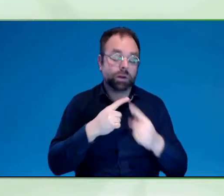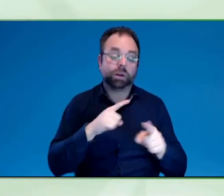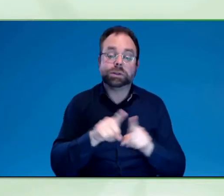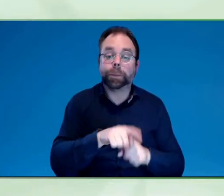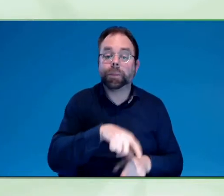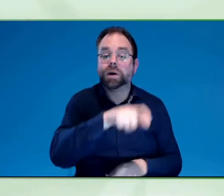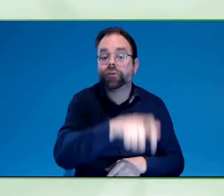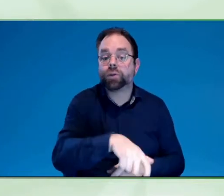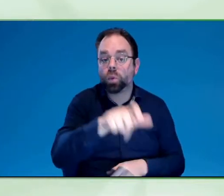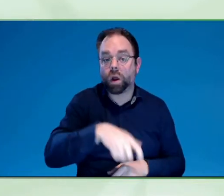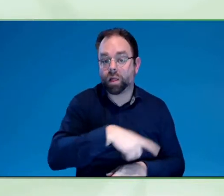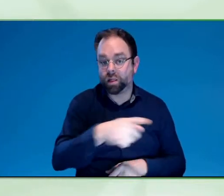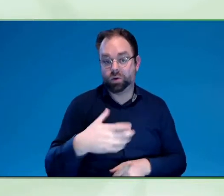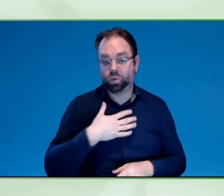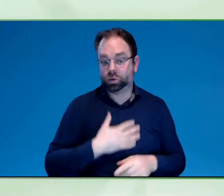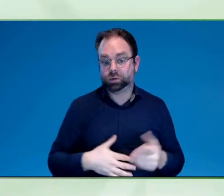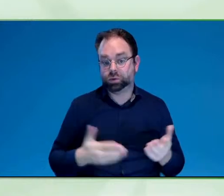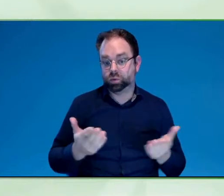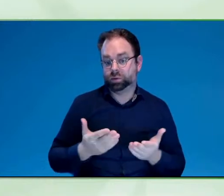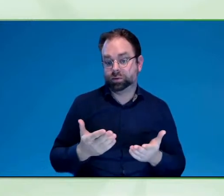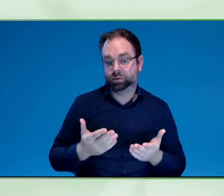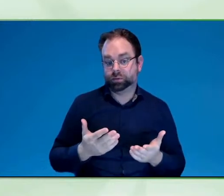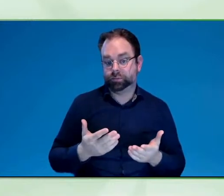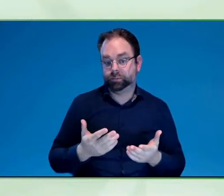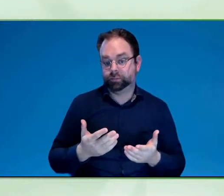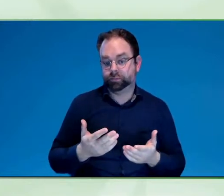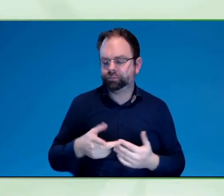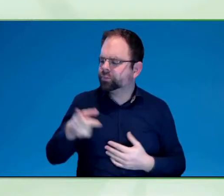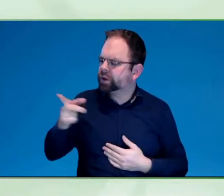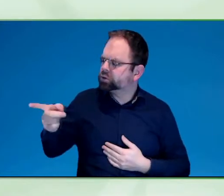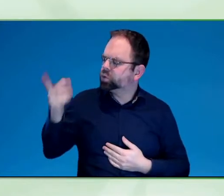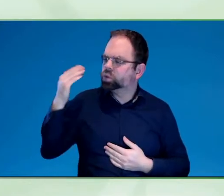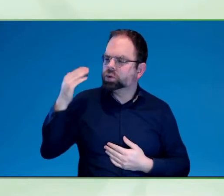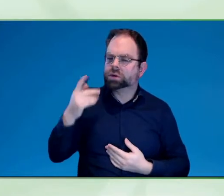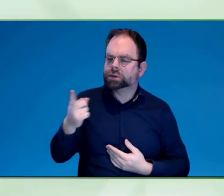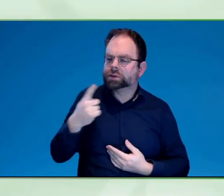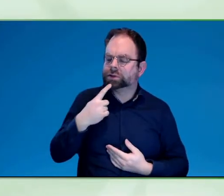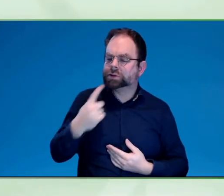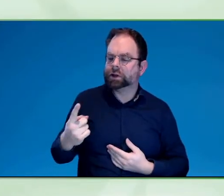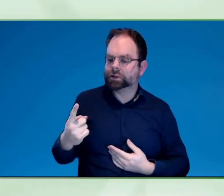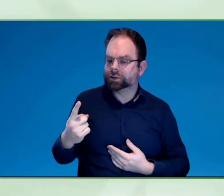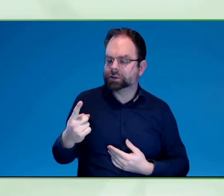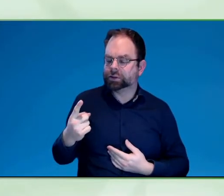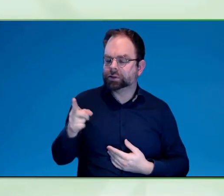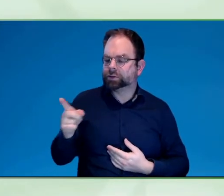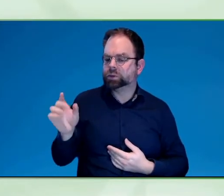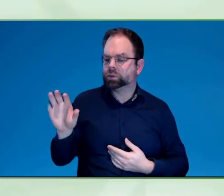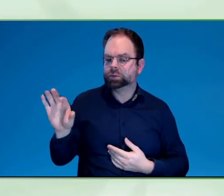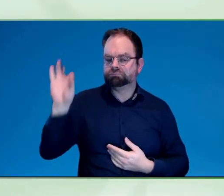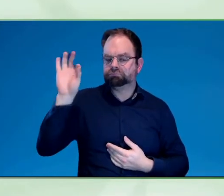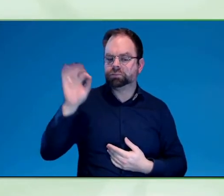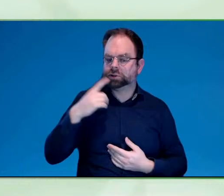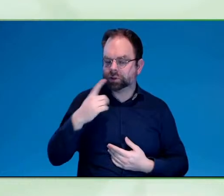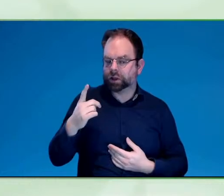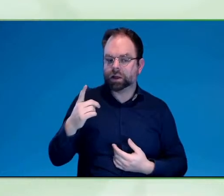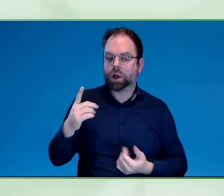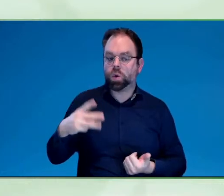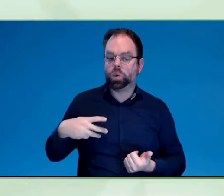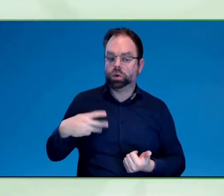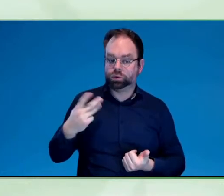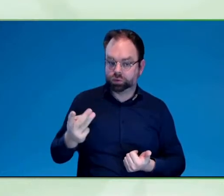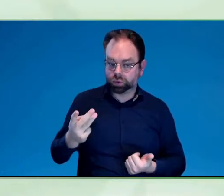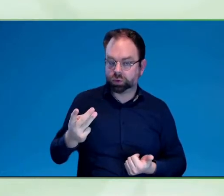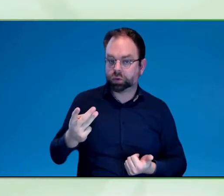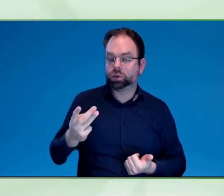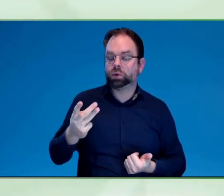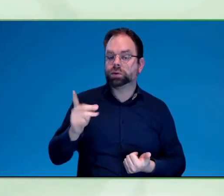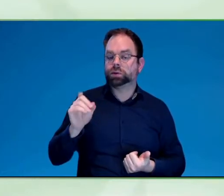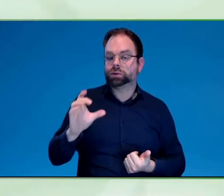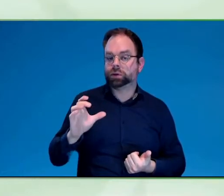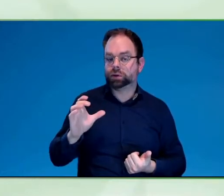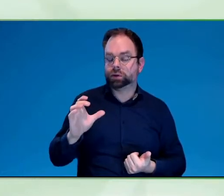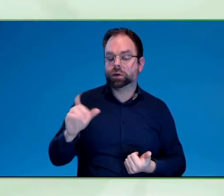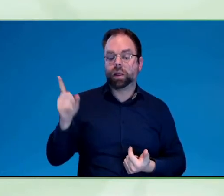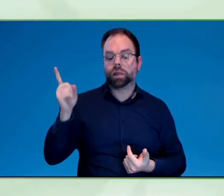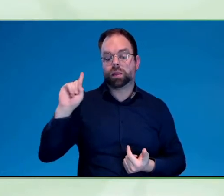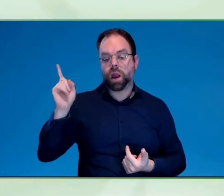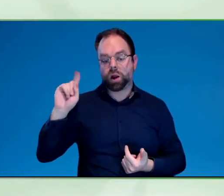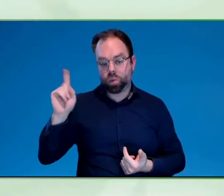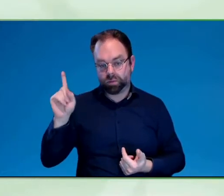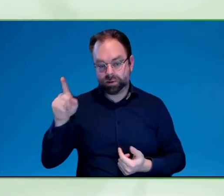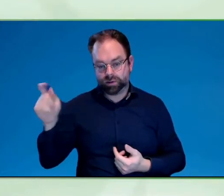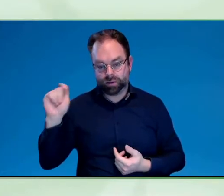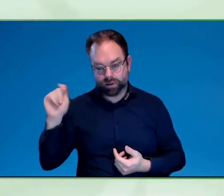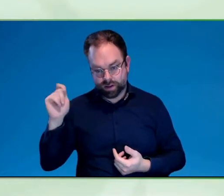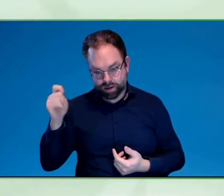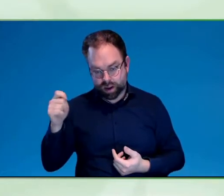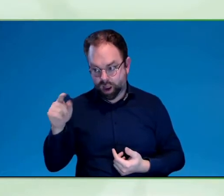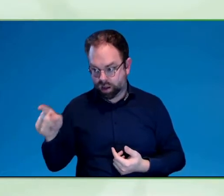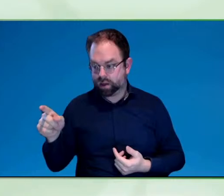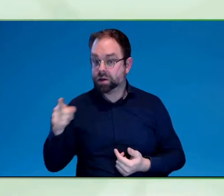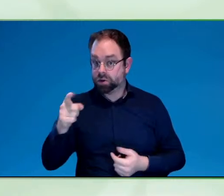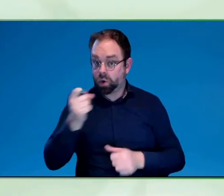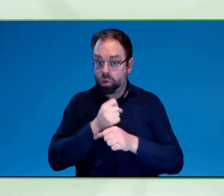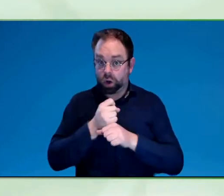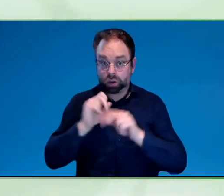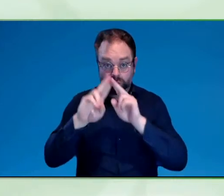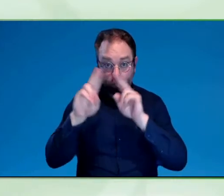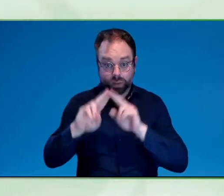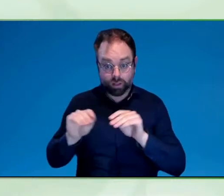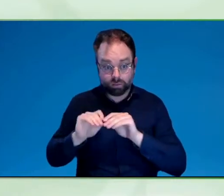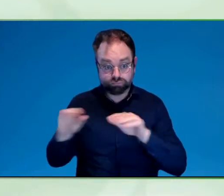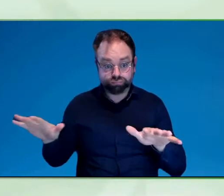Yes, we have been able to be in multiple continents with our international